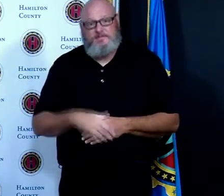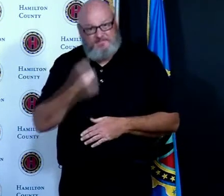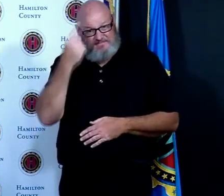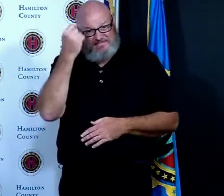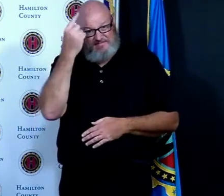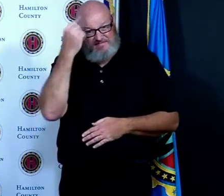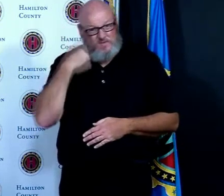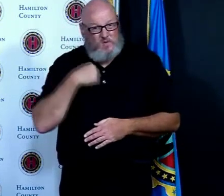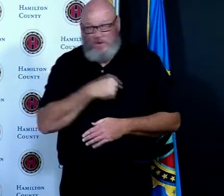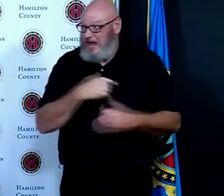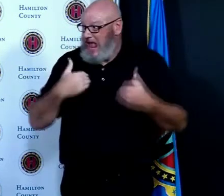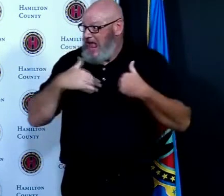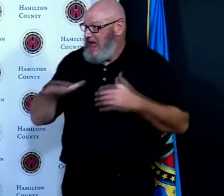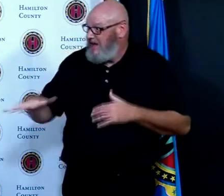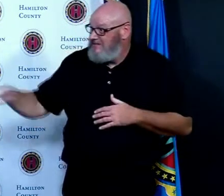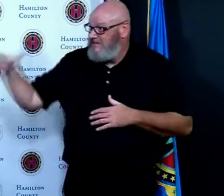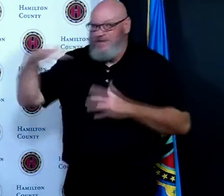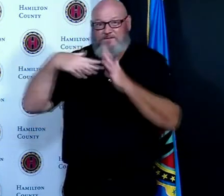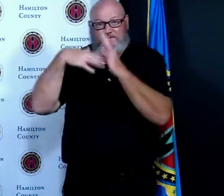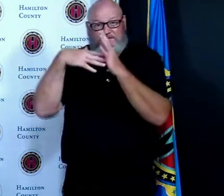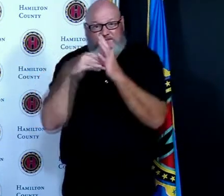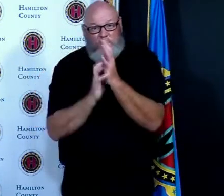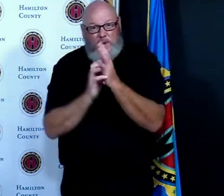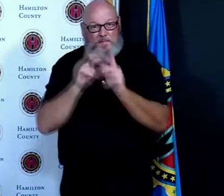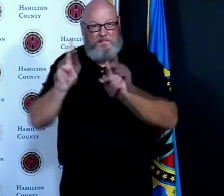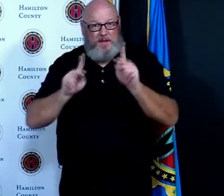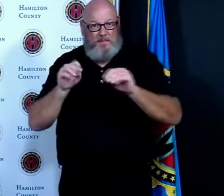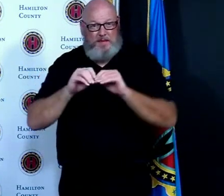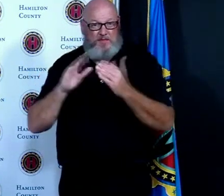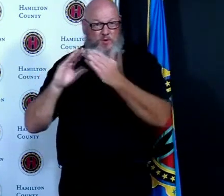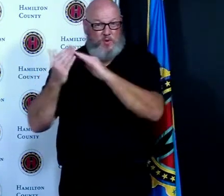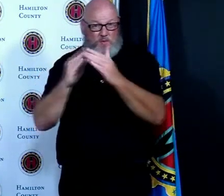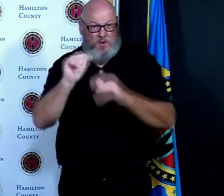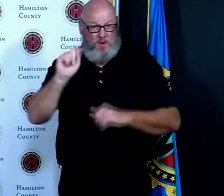to that message or maybe hearing a different message from somewhere else and responding to that